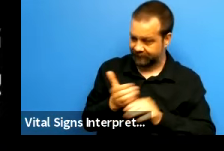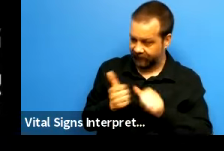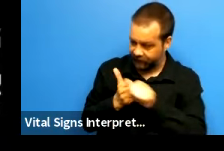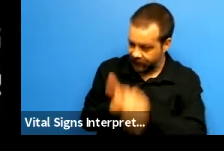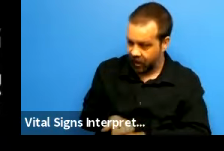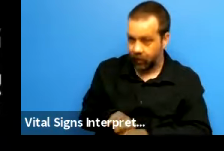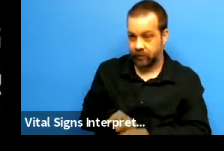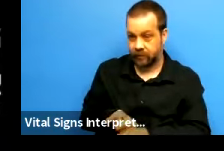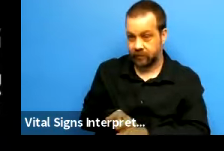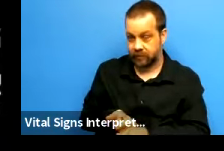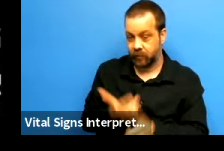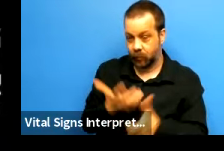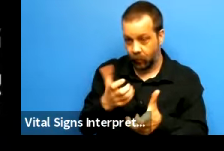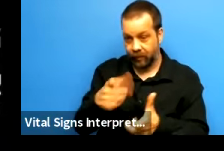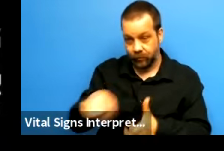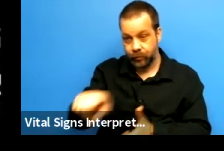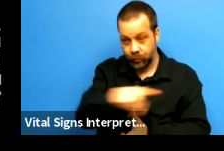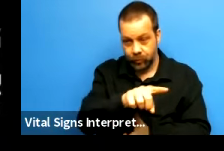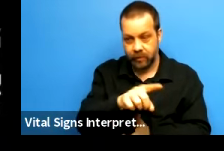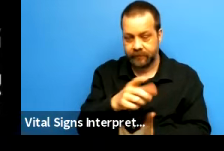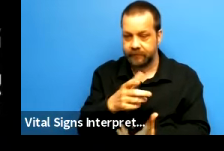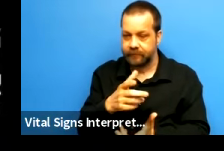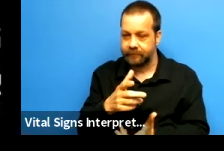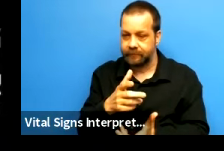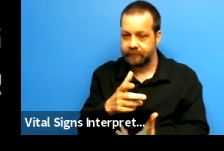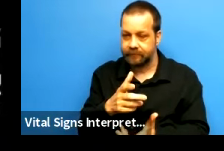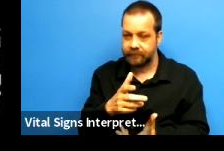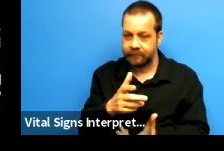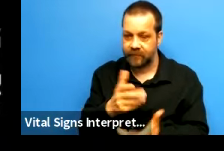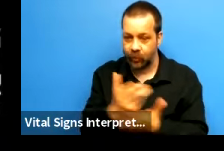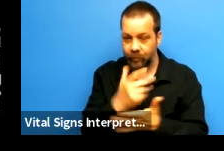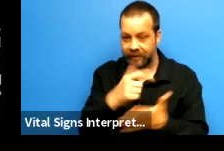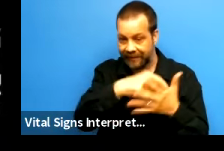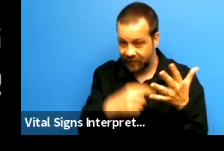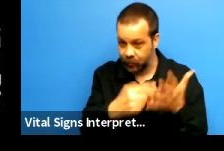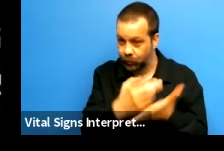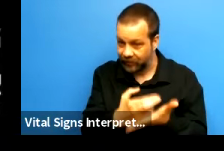We want all of you to take these materials and resources and study the guidance and make sure